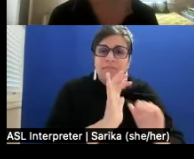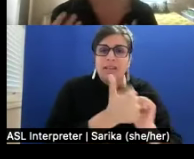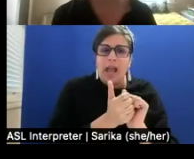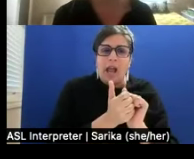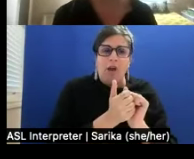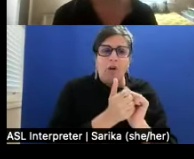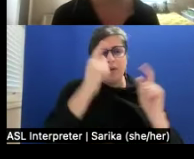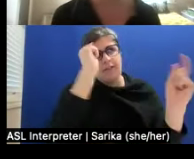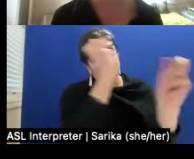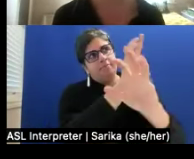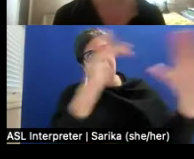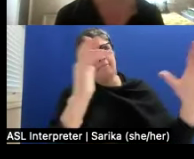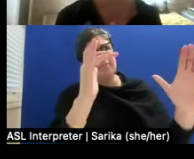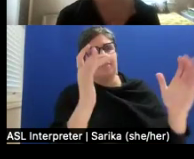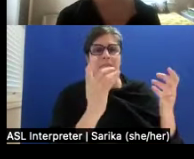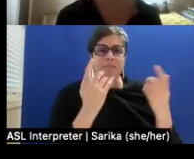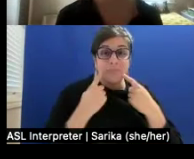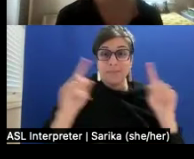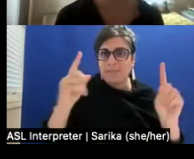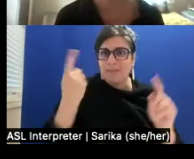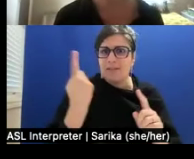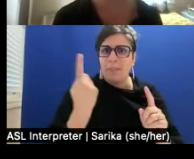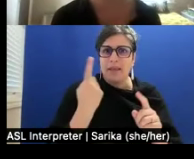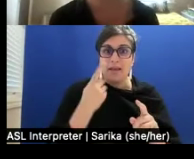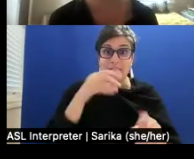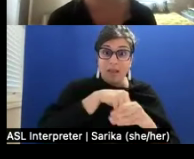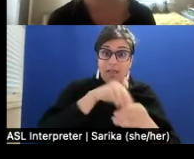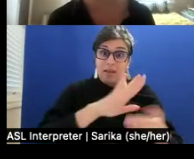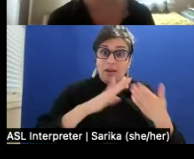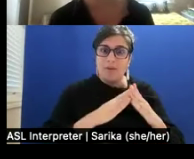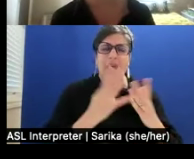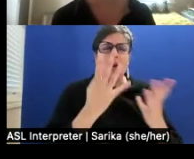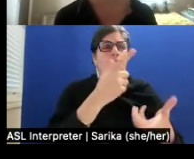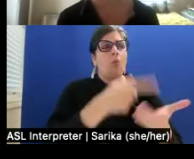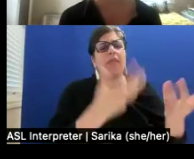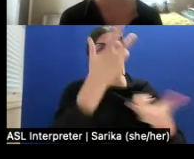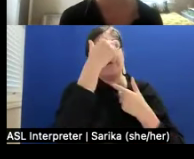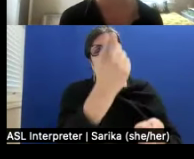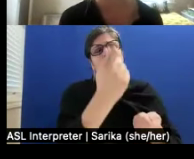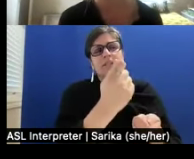inside their communities and what they were interested in manifesting inside their communities.